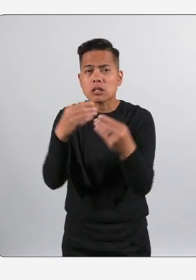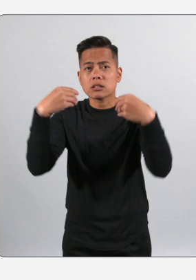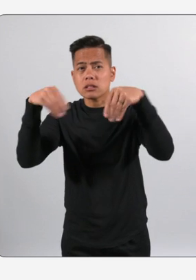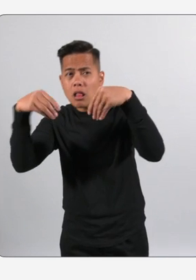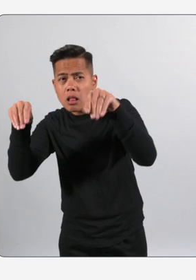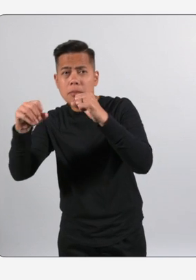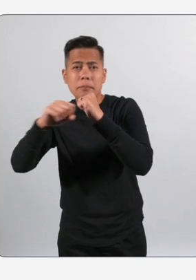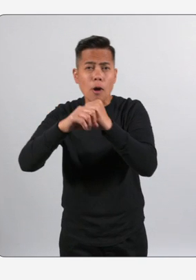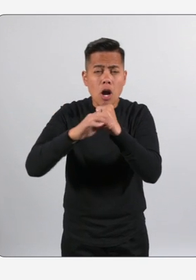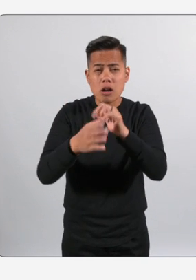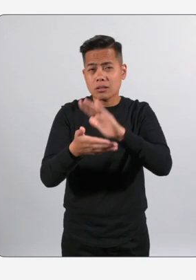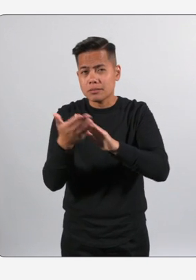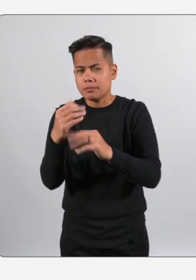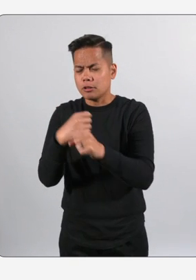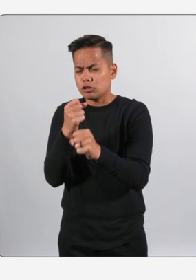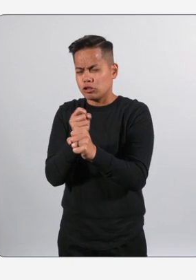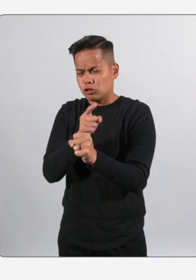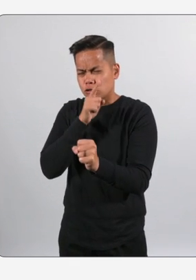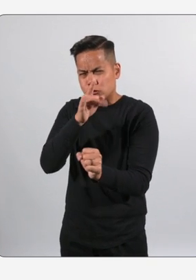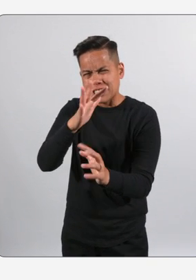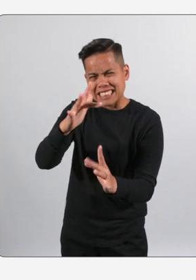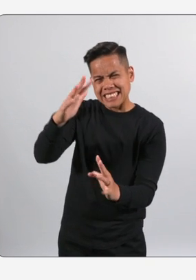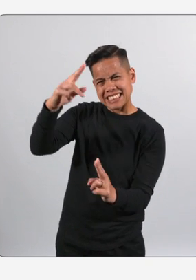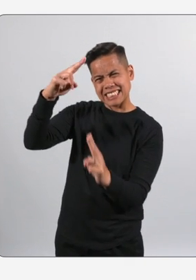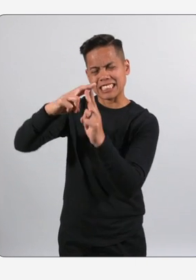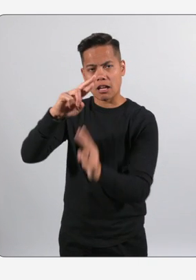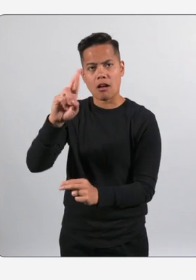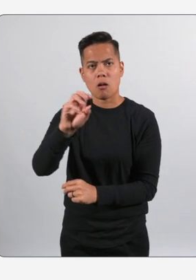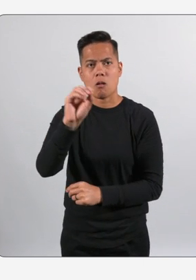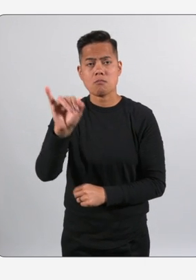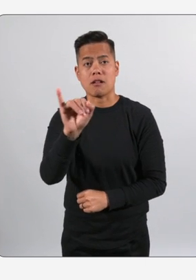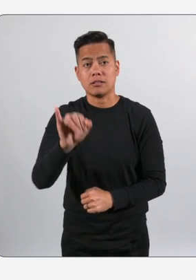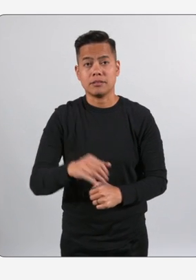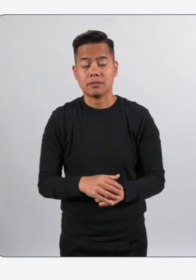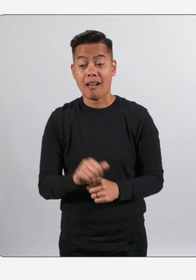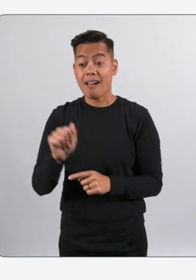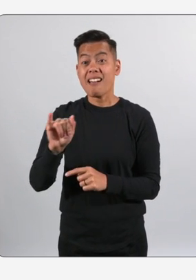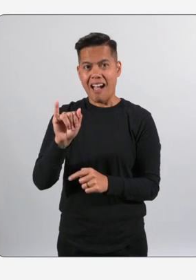sure you're driving the highest ROI. AI can help you do exactly that.